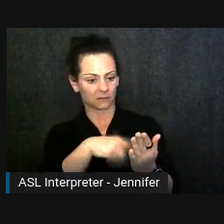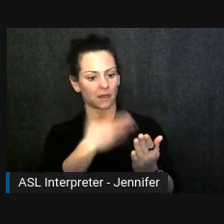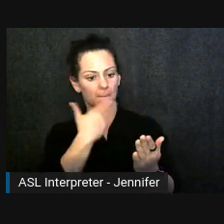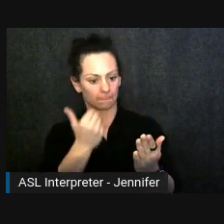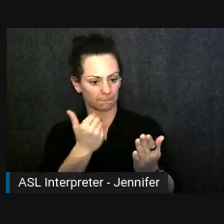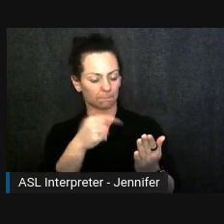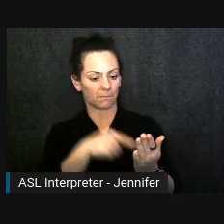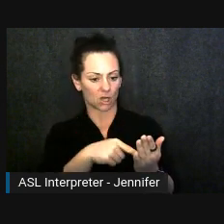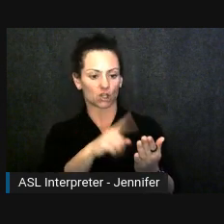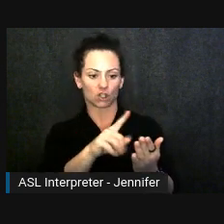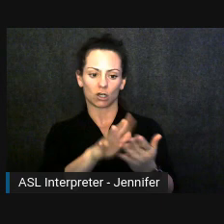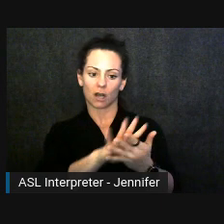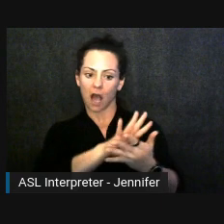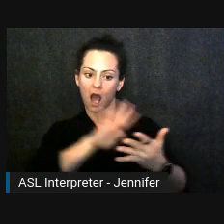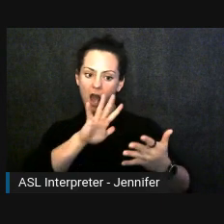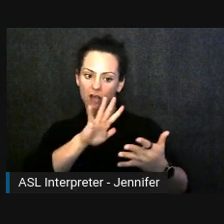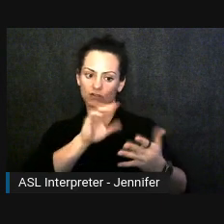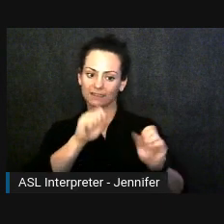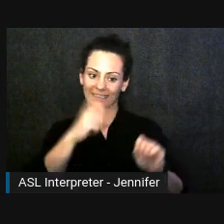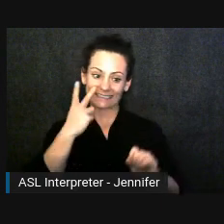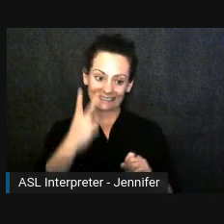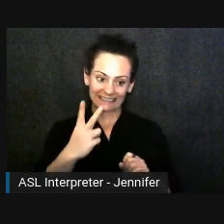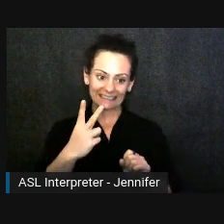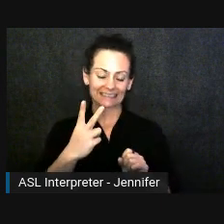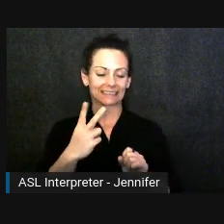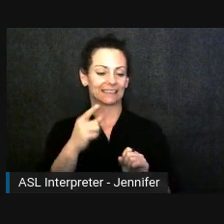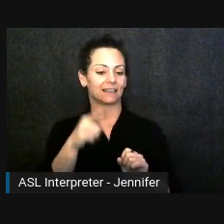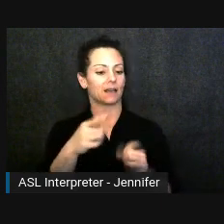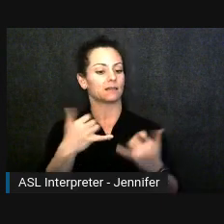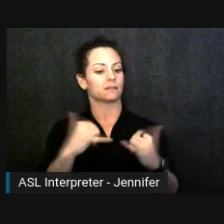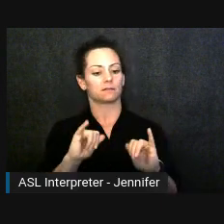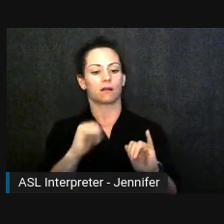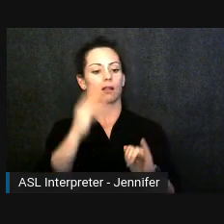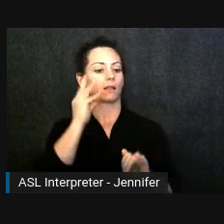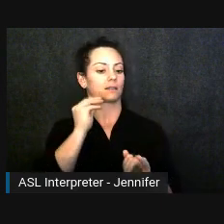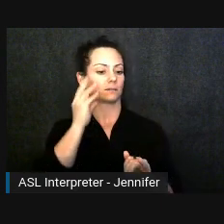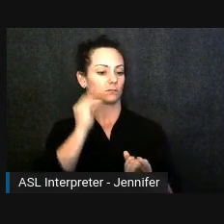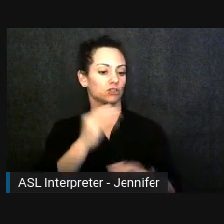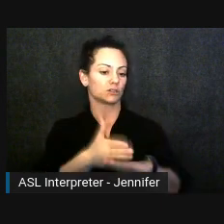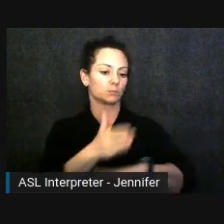and then you still can't utilize the experience. Obviously, good tagging for everything improves search engine optimizations.